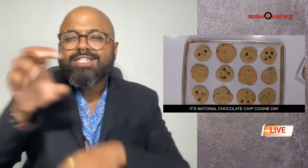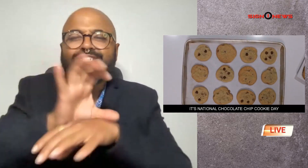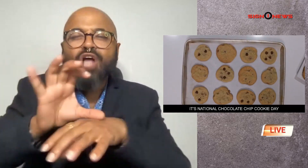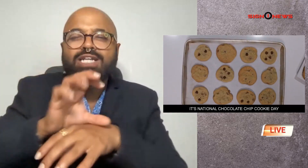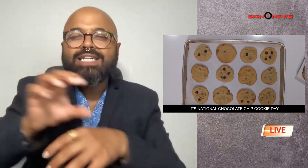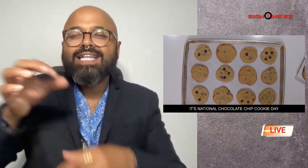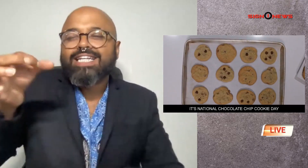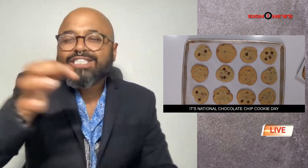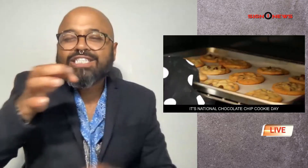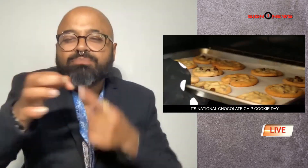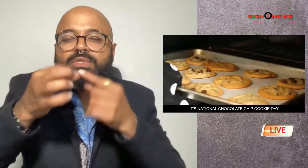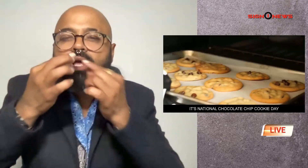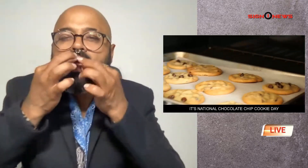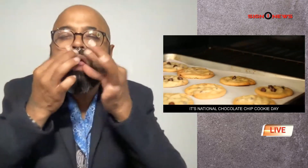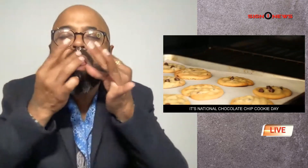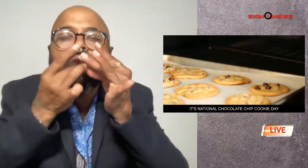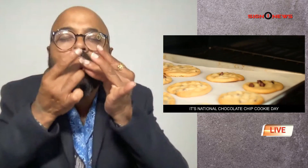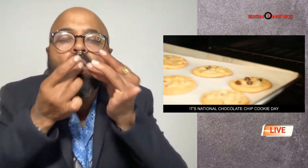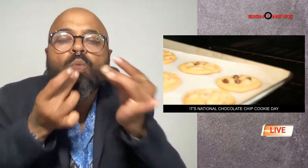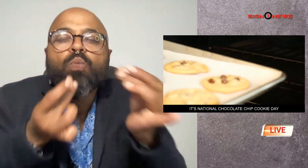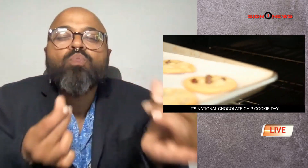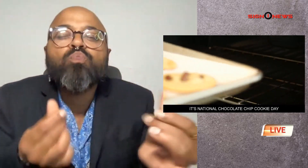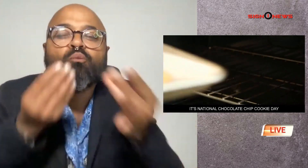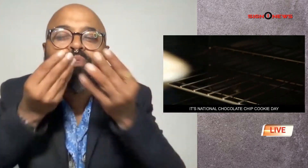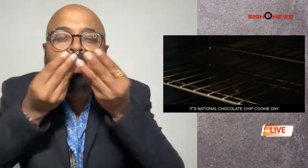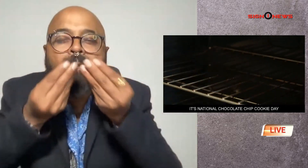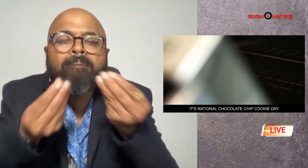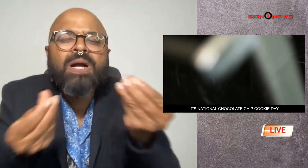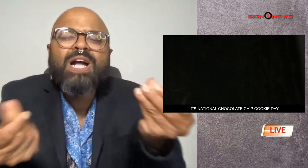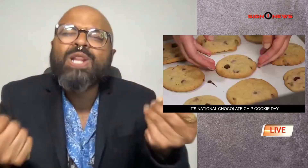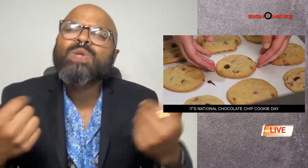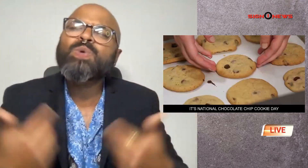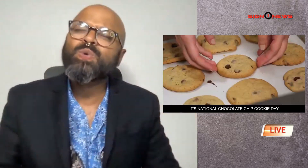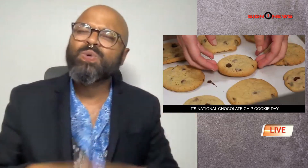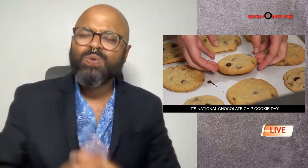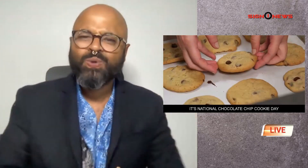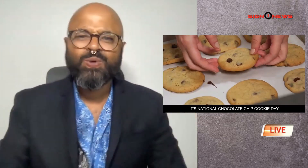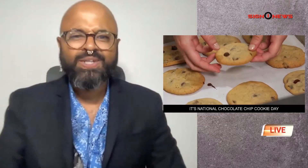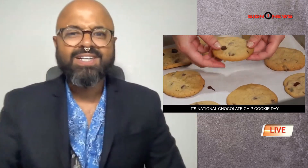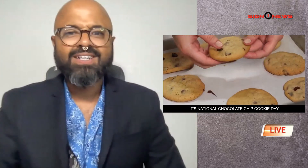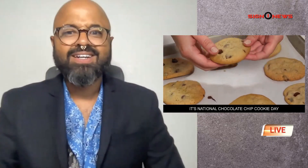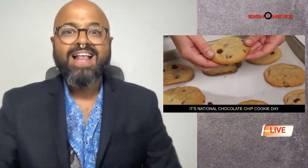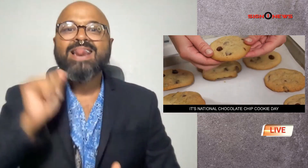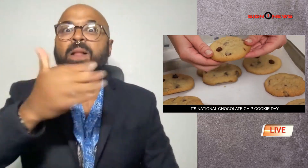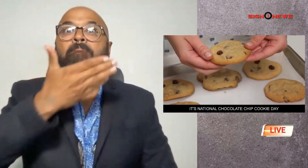instead it created the first cookie with gooey melted chocolate chips in each bite